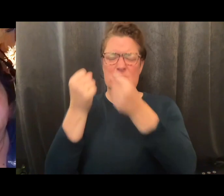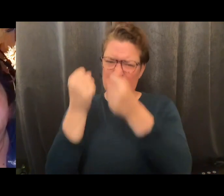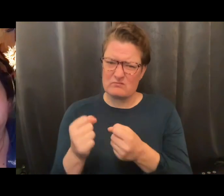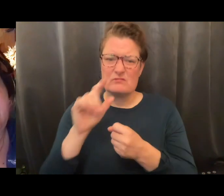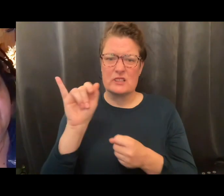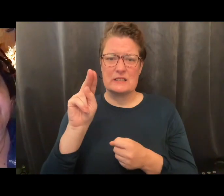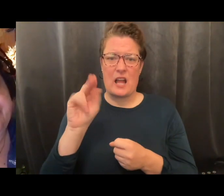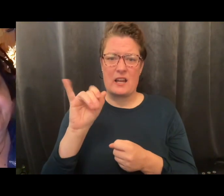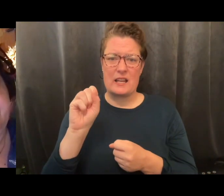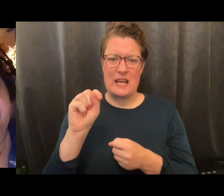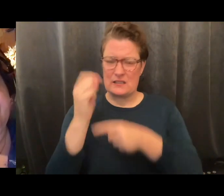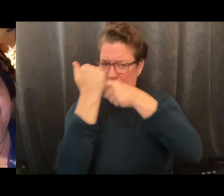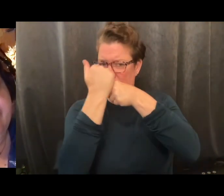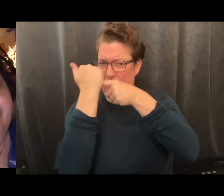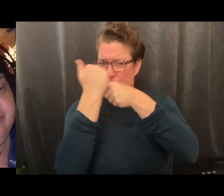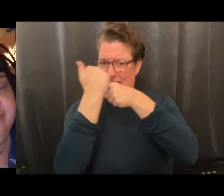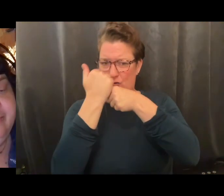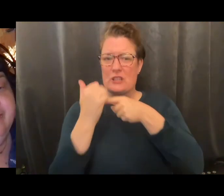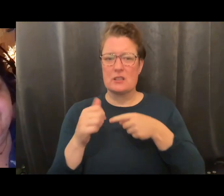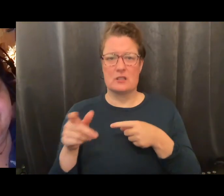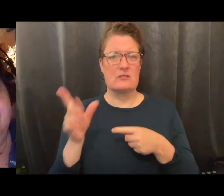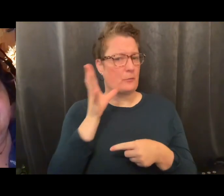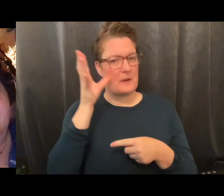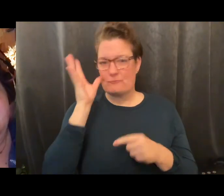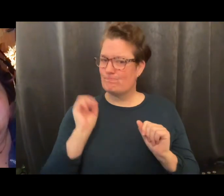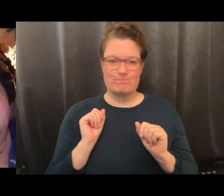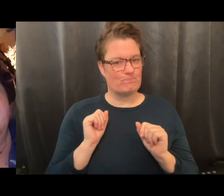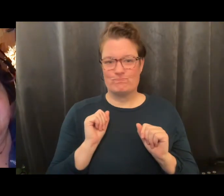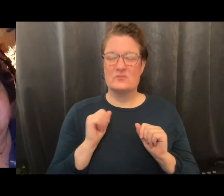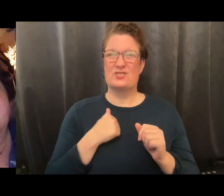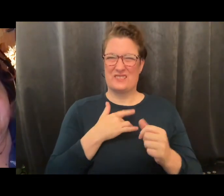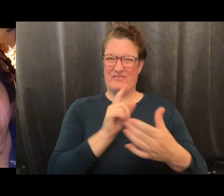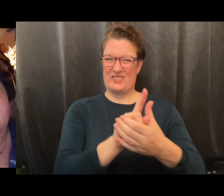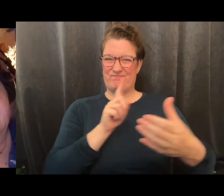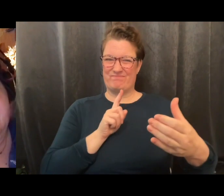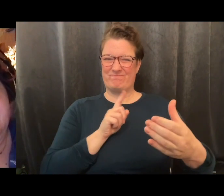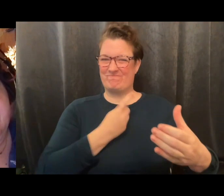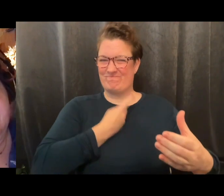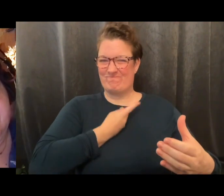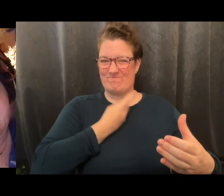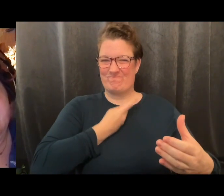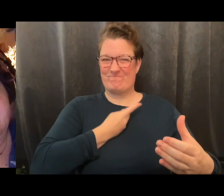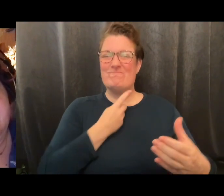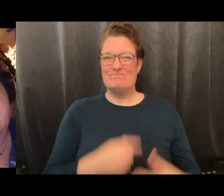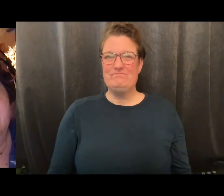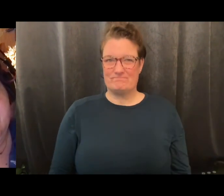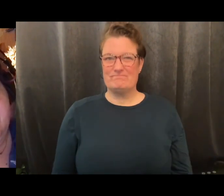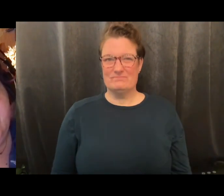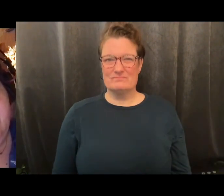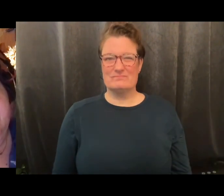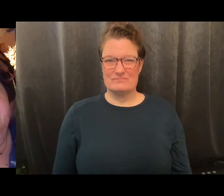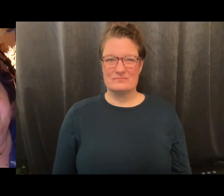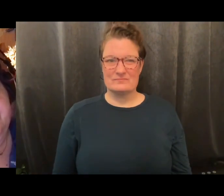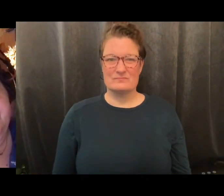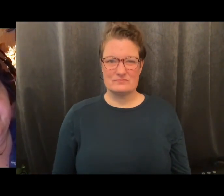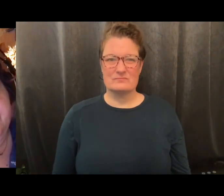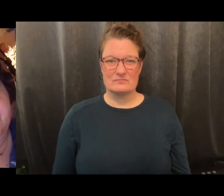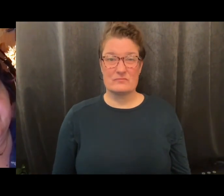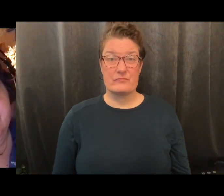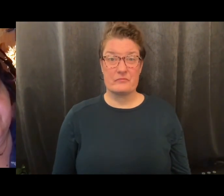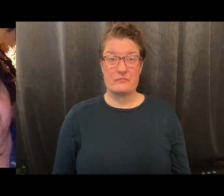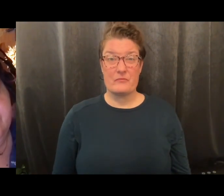So, I felt very isolated and, it wasn't until I was in my twenties that, uh,